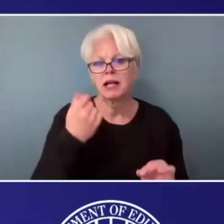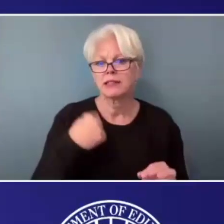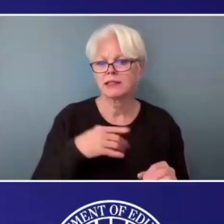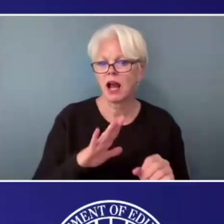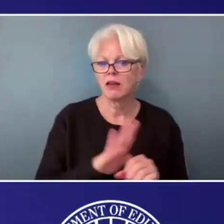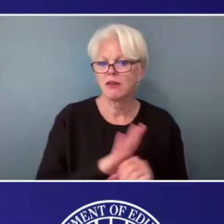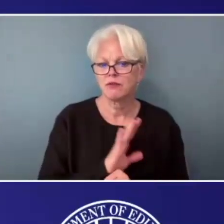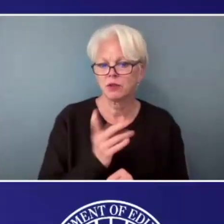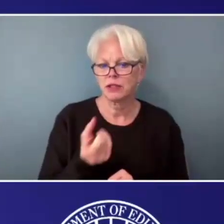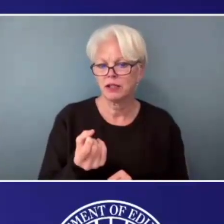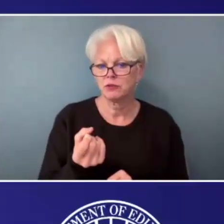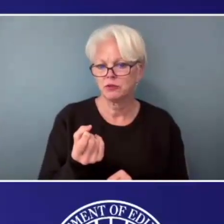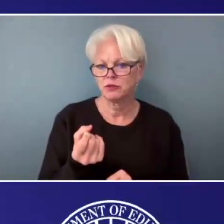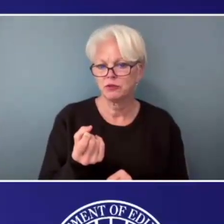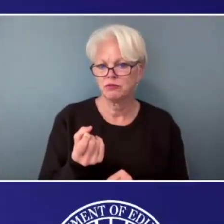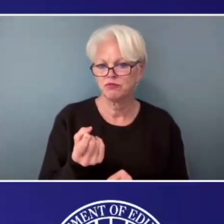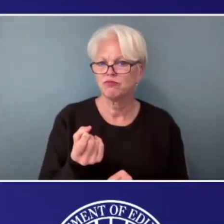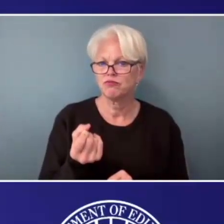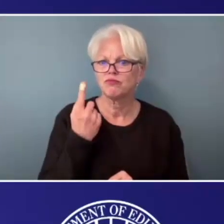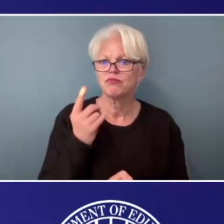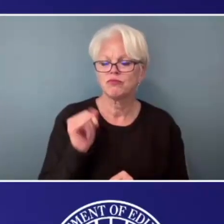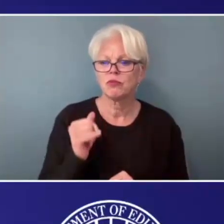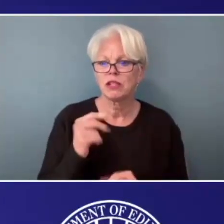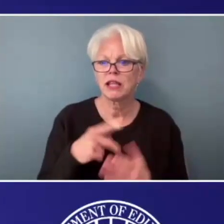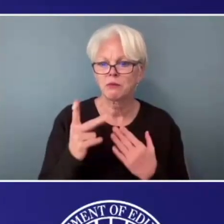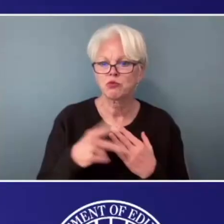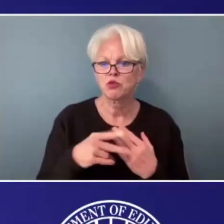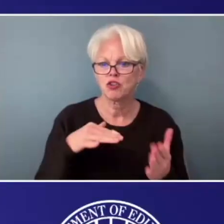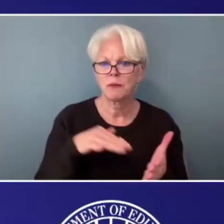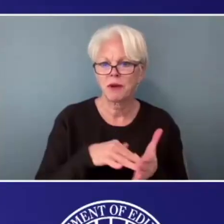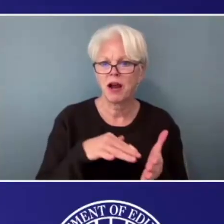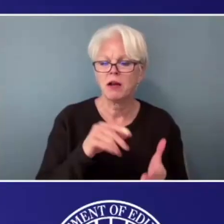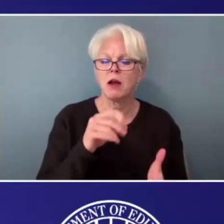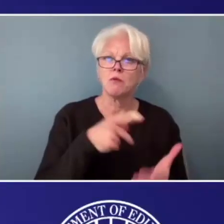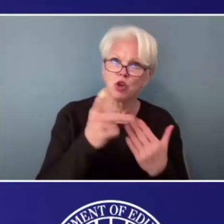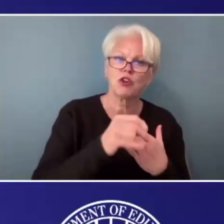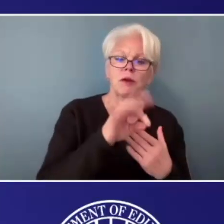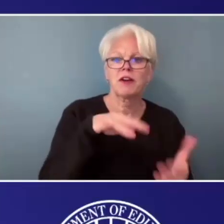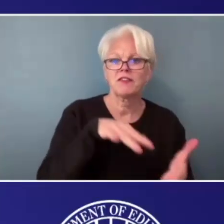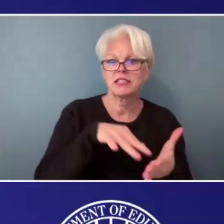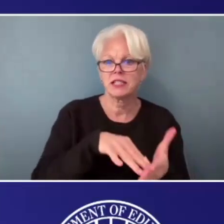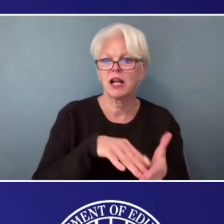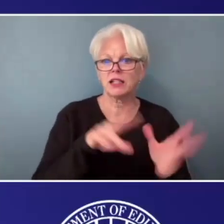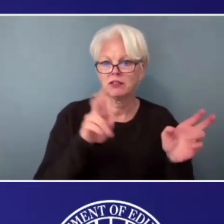used four dozen times throughout the Higher Education Act in several different ways, which, Jeff, you enumerated.